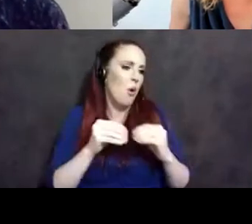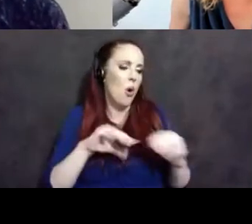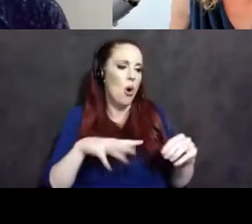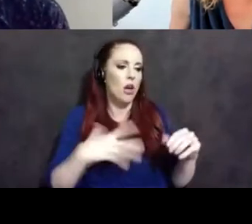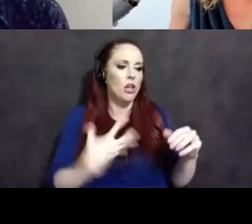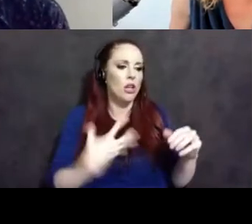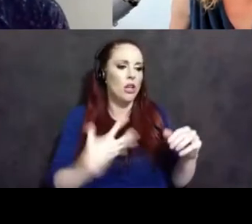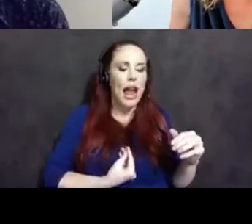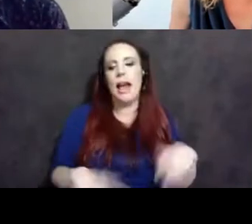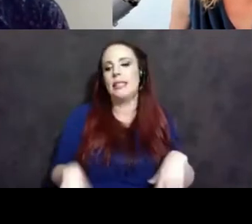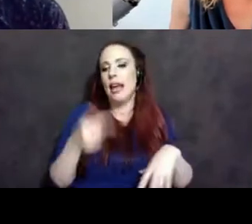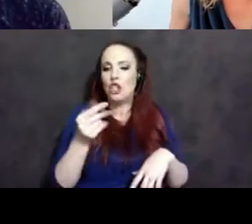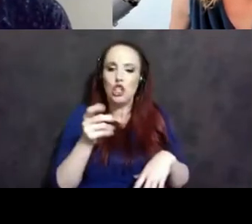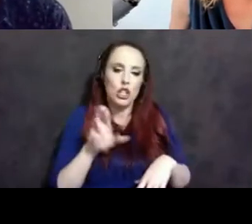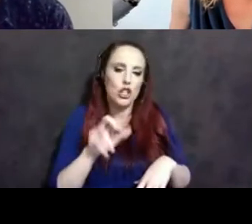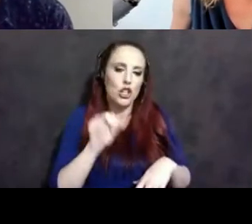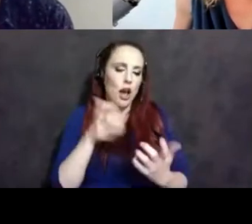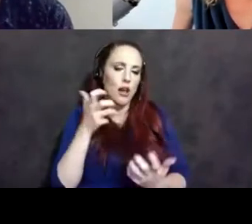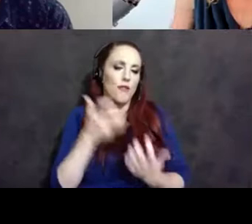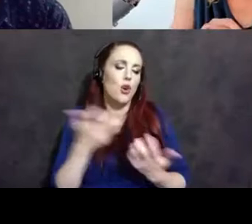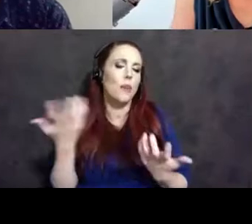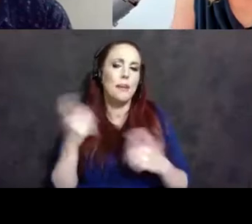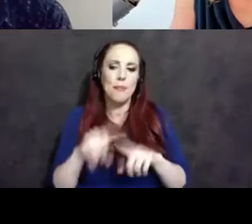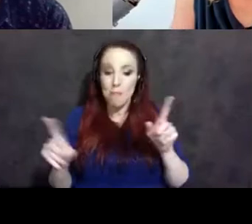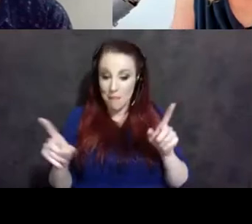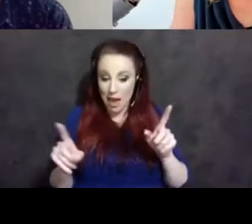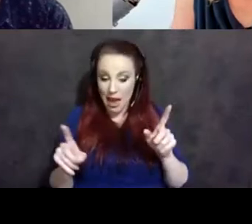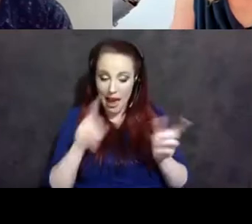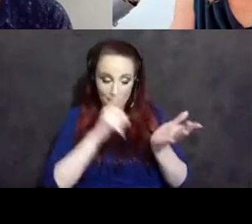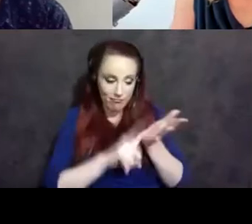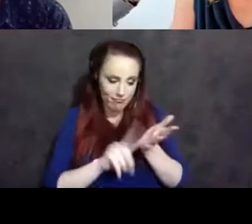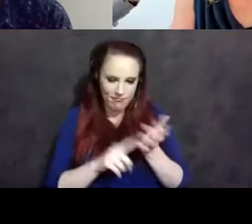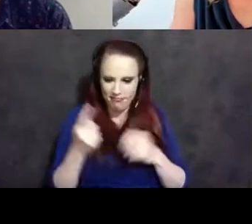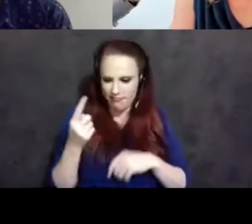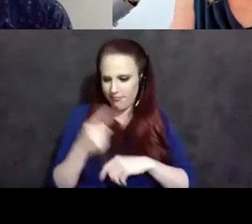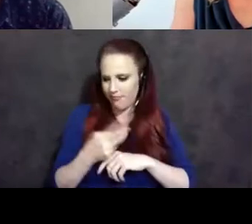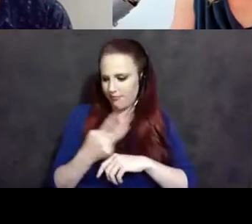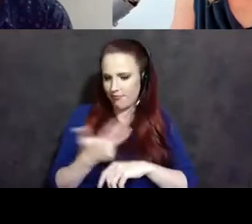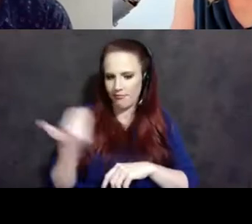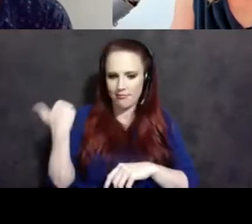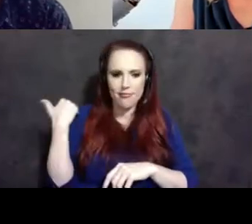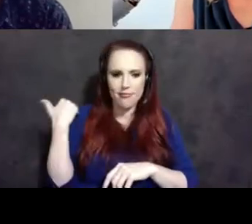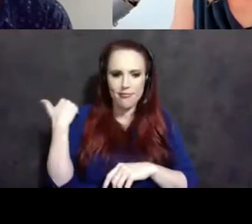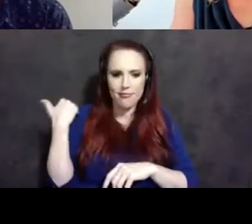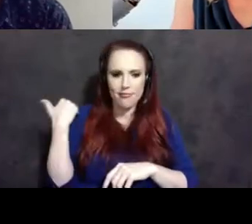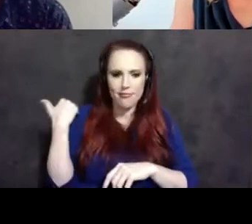I just looked it up a few days ago, even for liberal organizations, such as "New York Times",